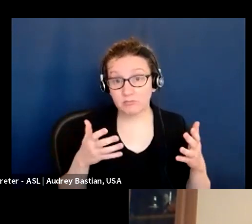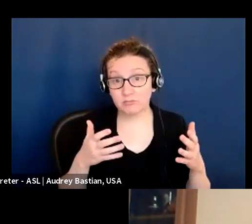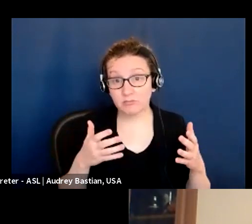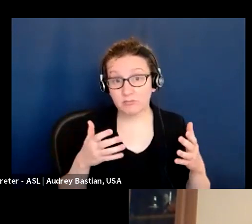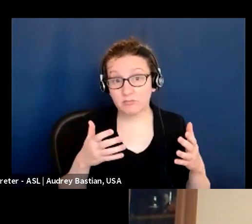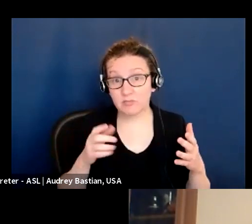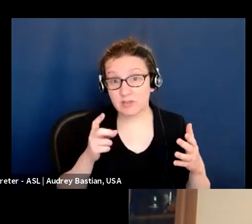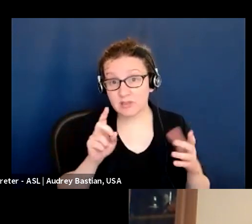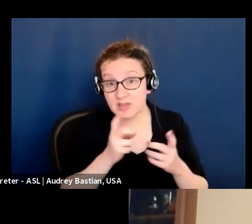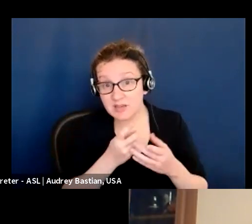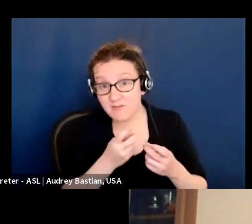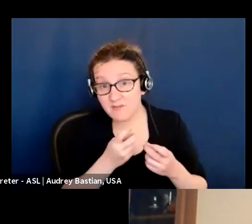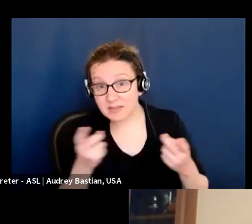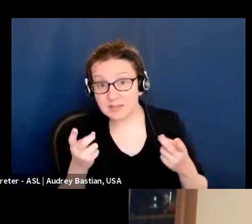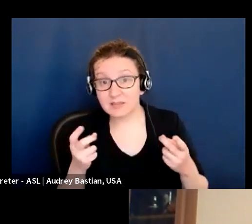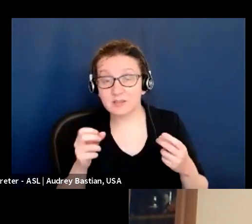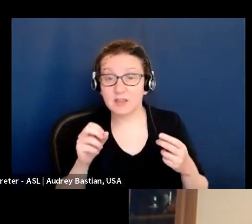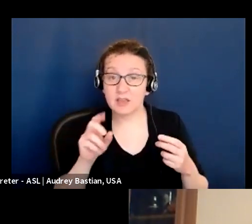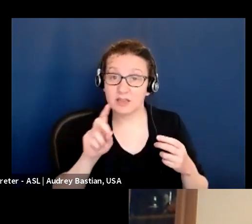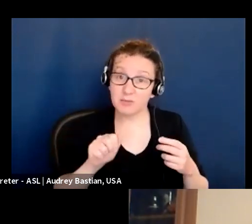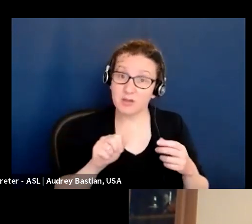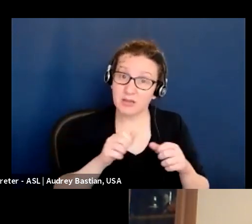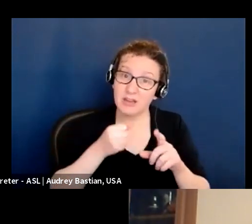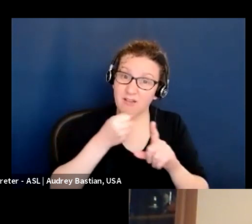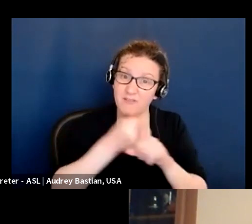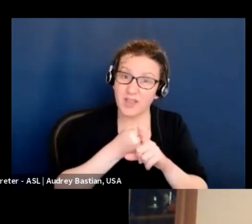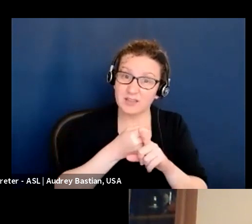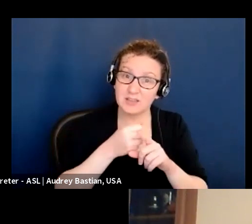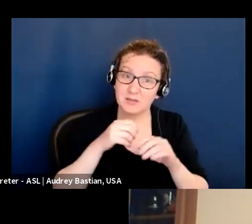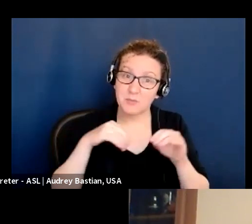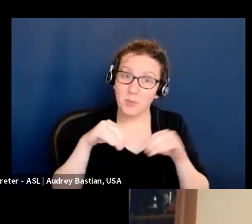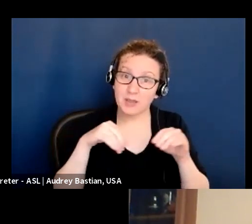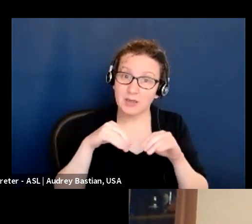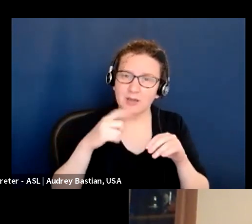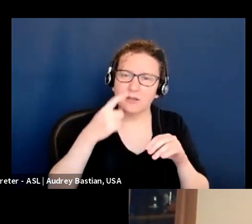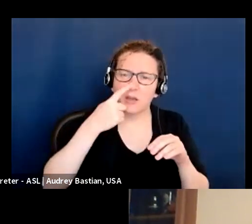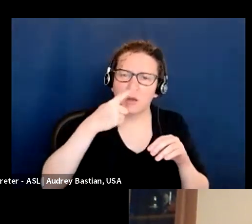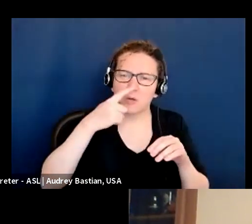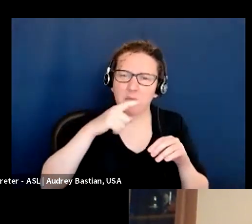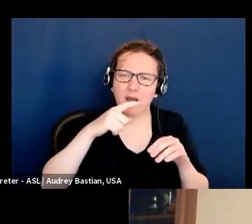then also that have disabilities that affect their mobility, can you put me in touch with them?